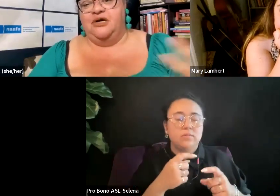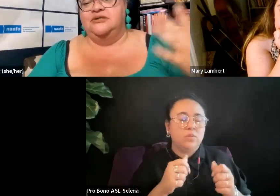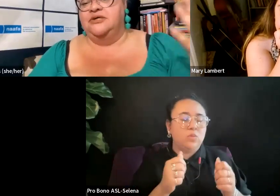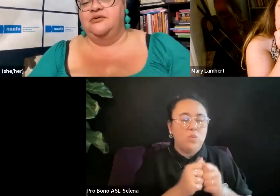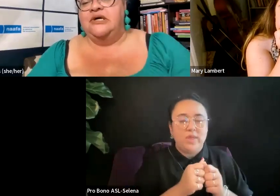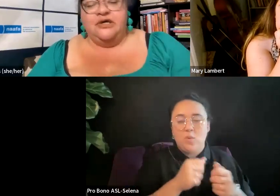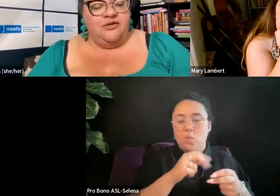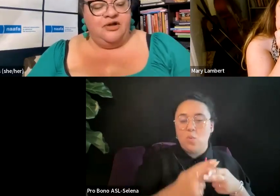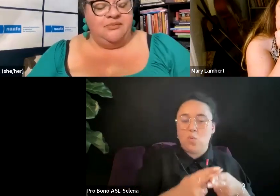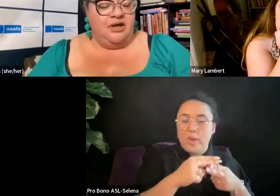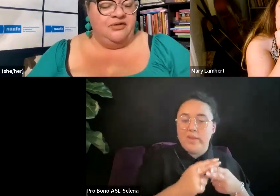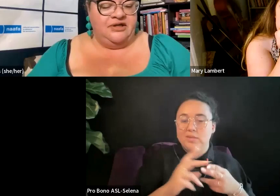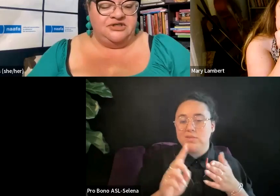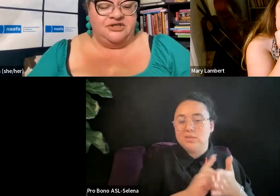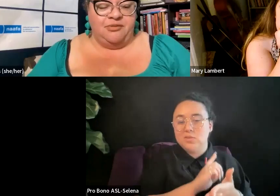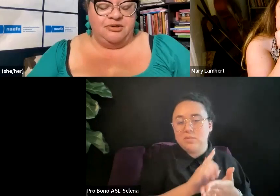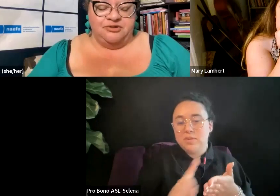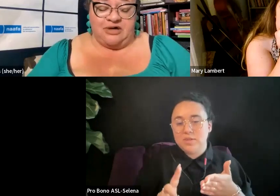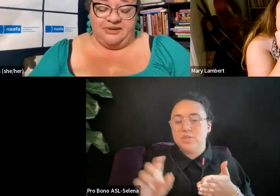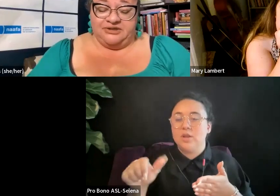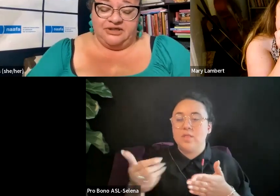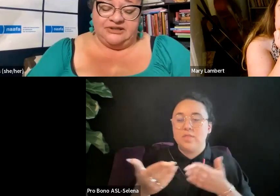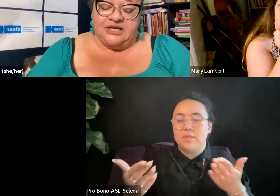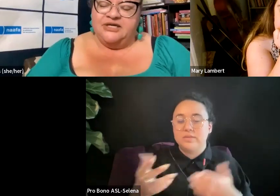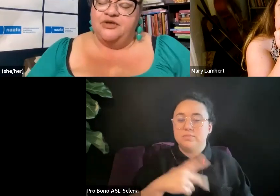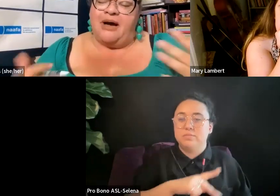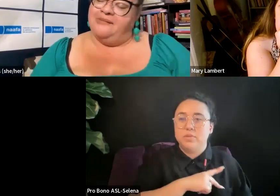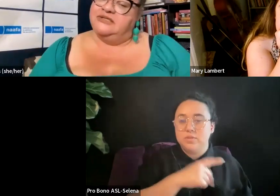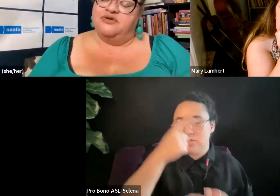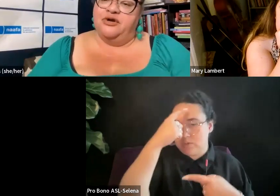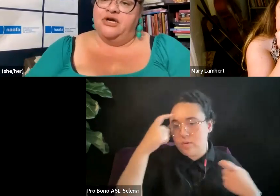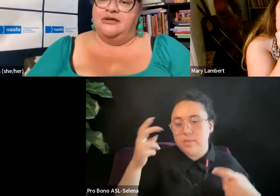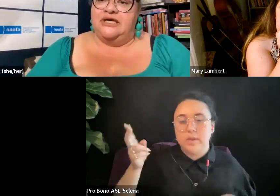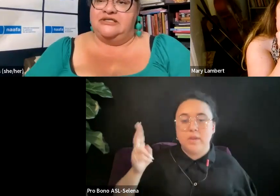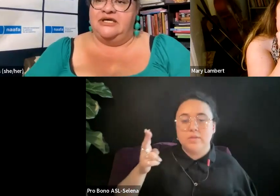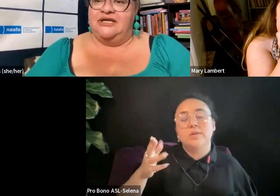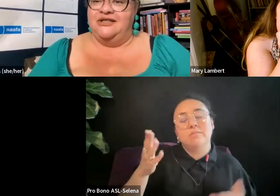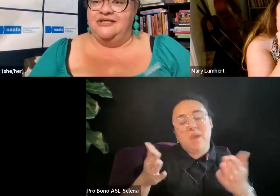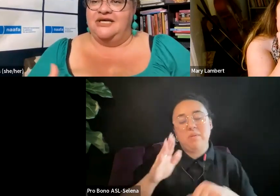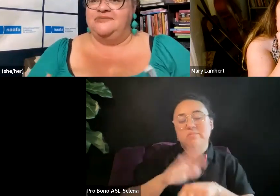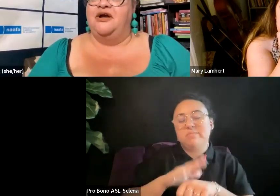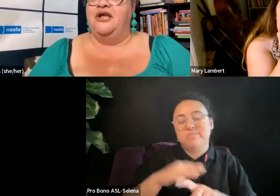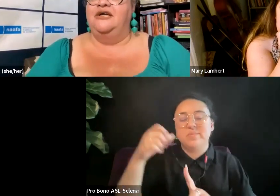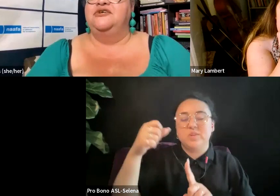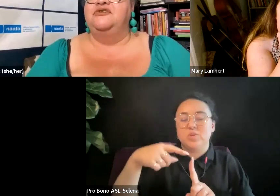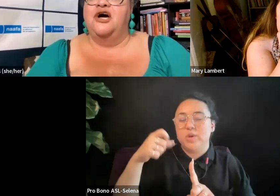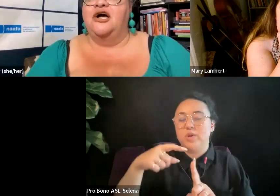But also, you know, there can be other things just in our personal trauma histories. So there might be some triggering content in this, as Mary and I continue to talk.